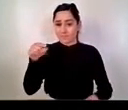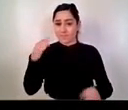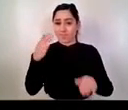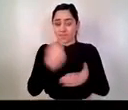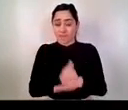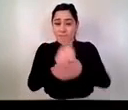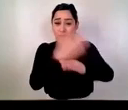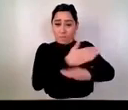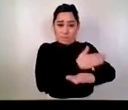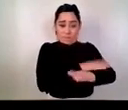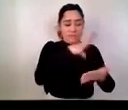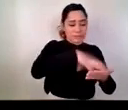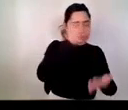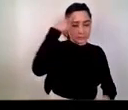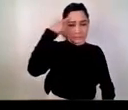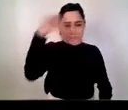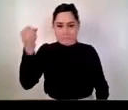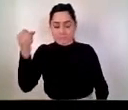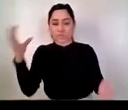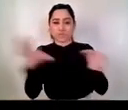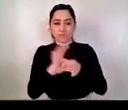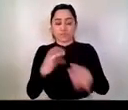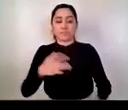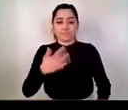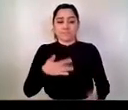and contributes to emotional help in complex ways.